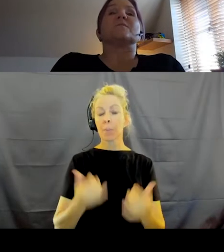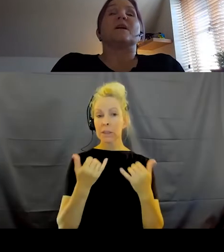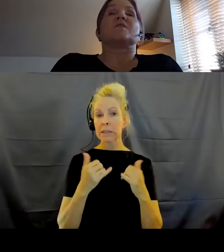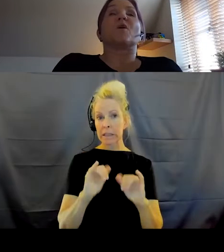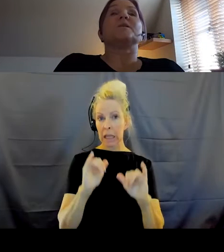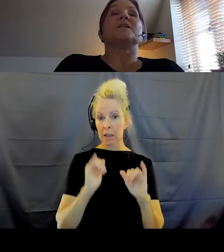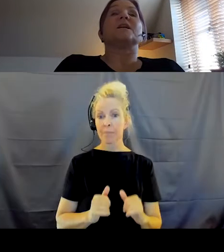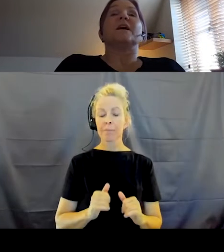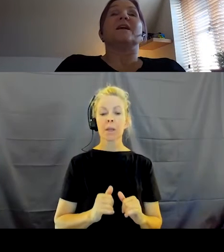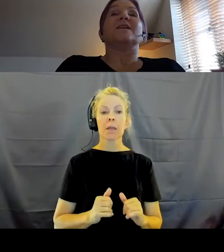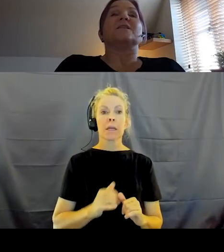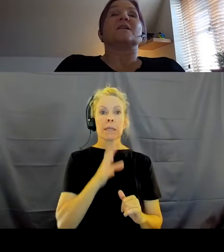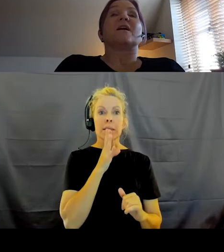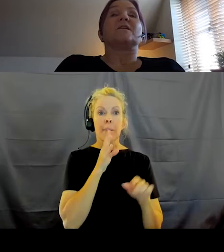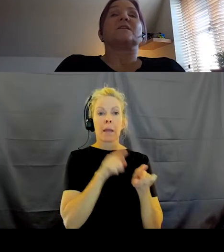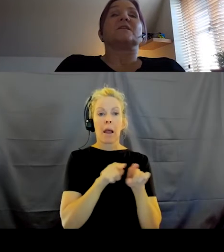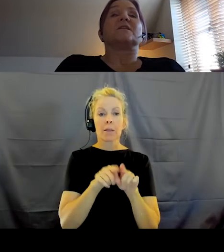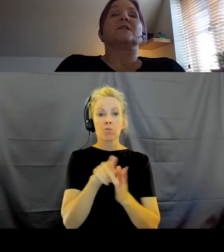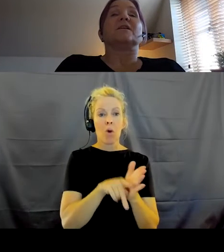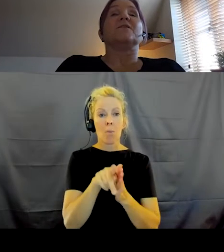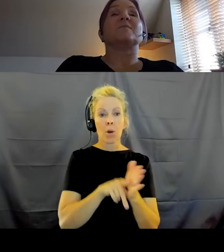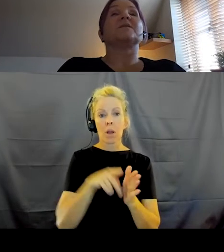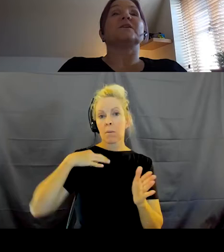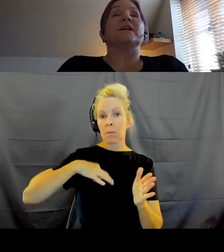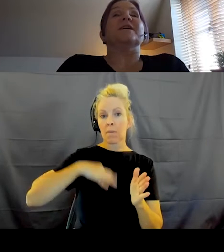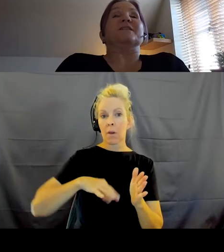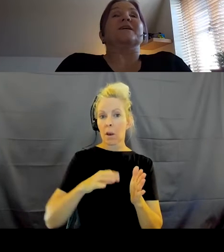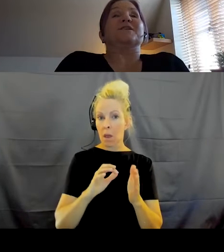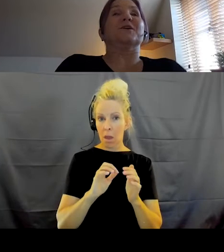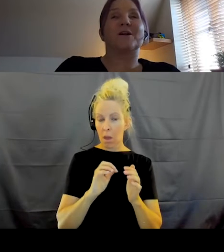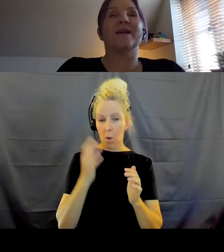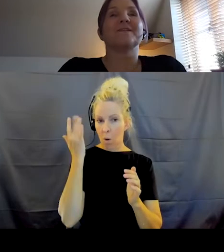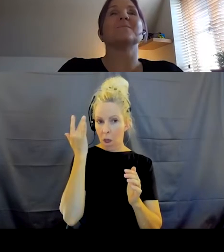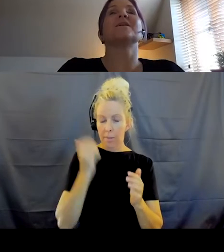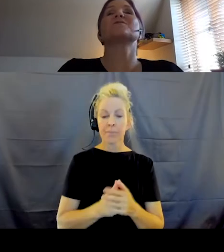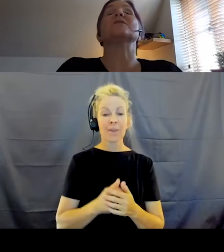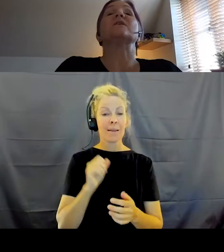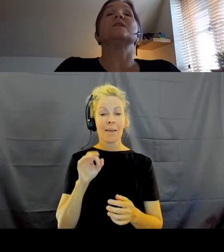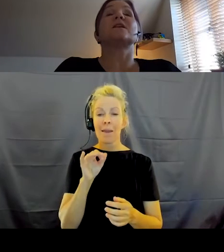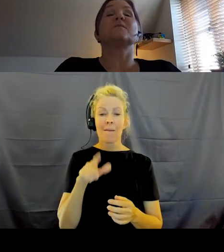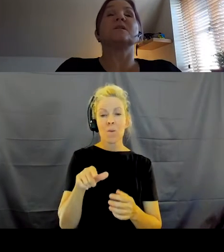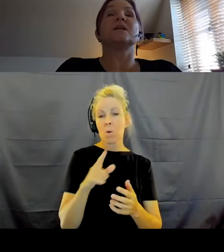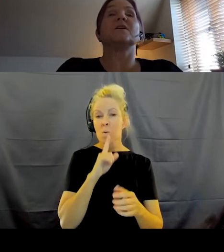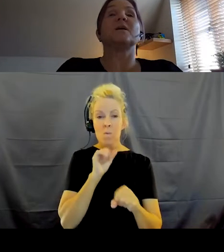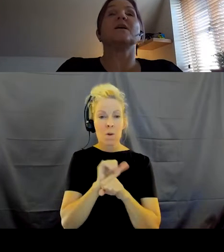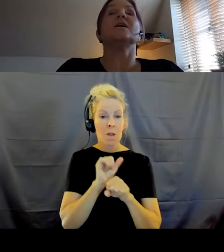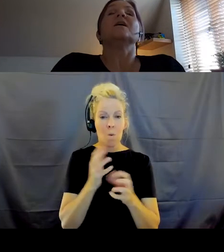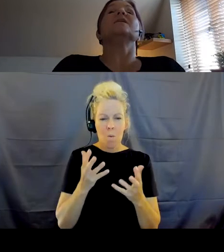speaker as -- speak-as property is if you insist on making a screenreader sound a particular way,